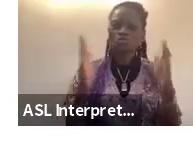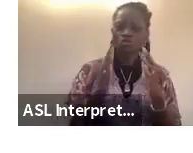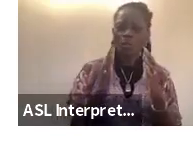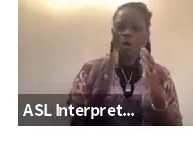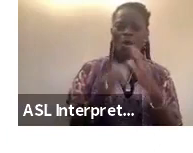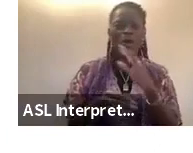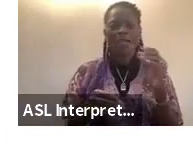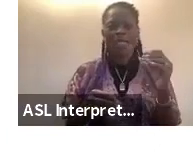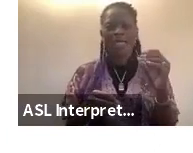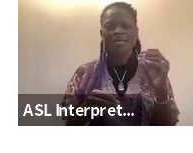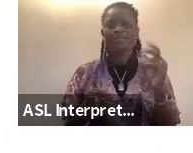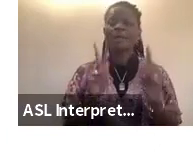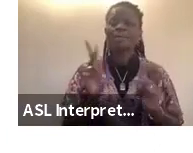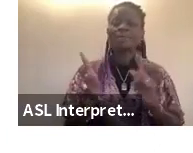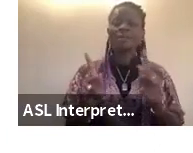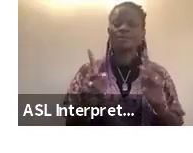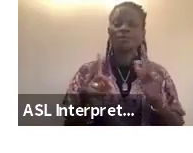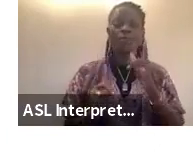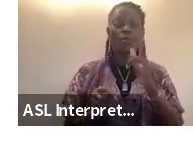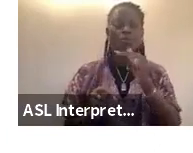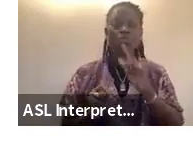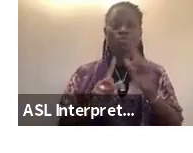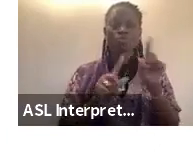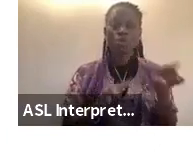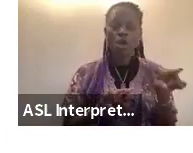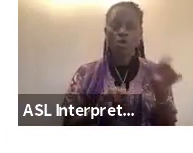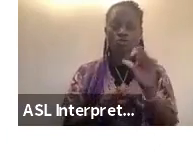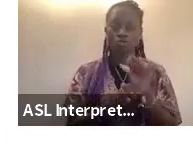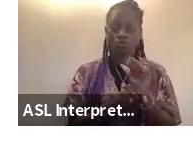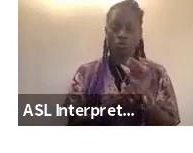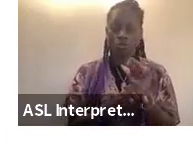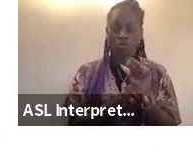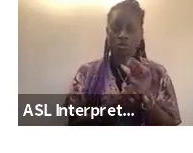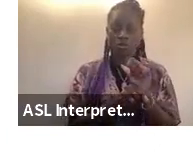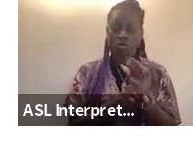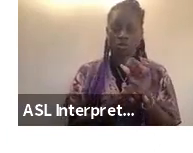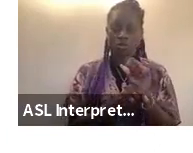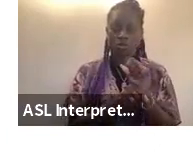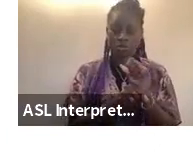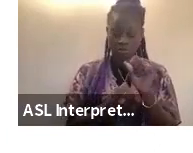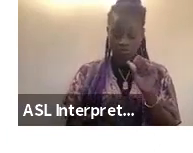And this other category, which consists of other kinds of community